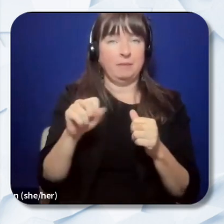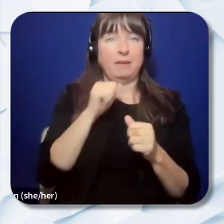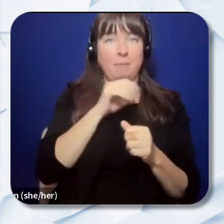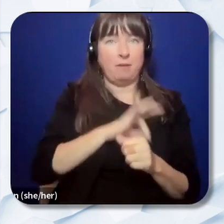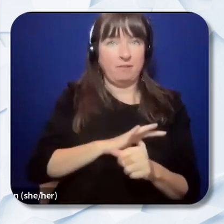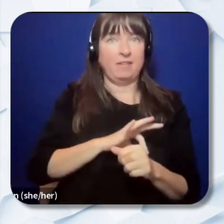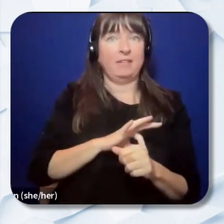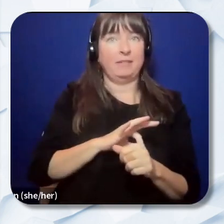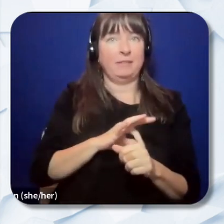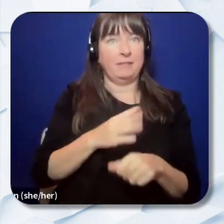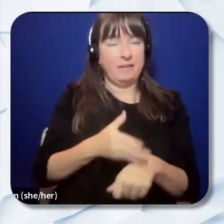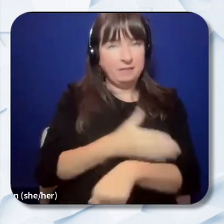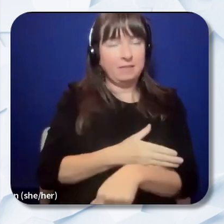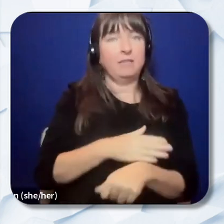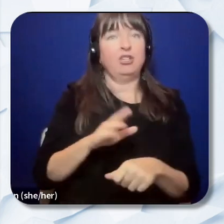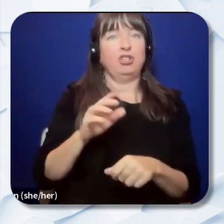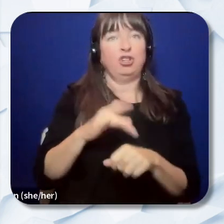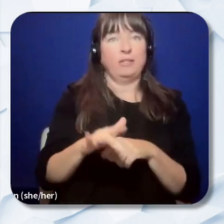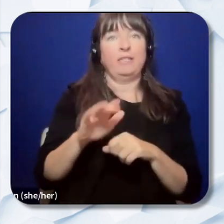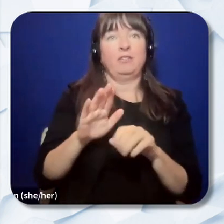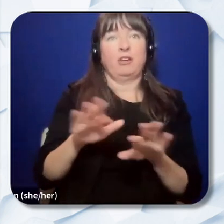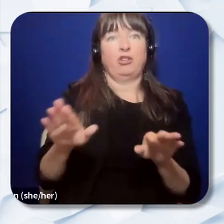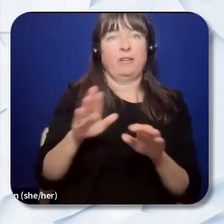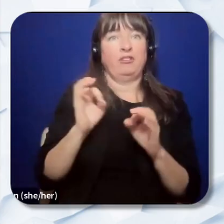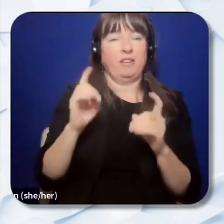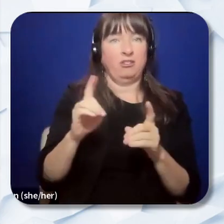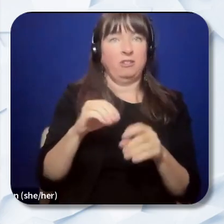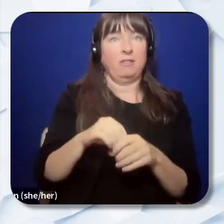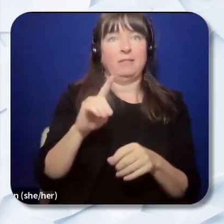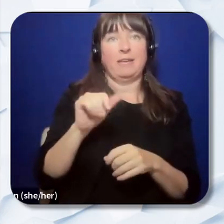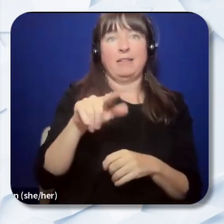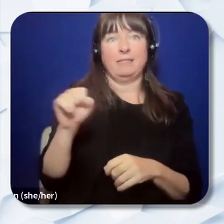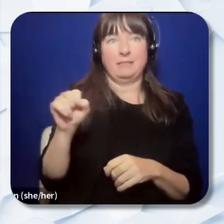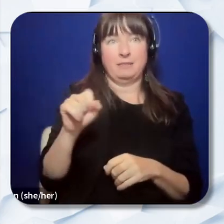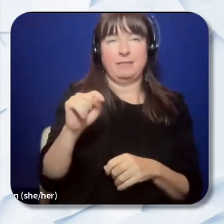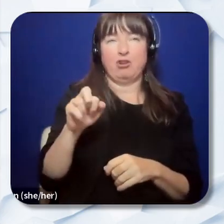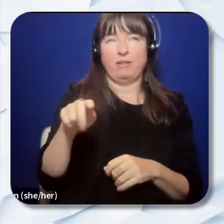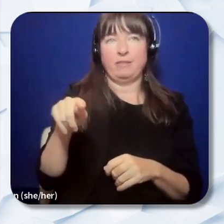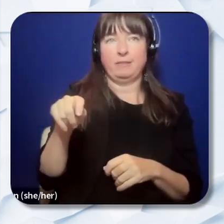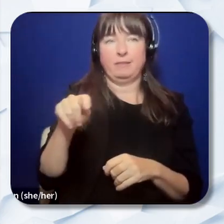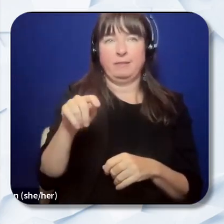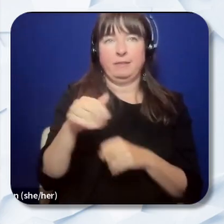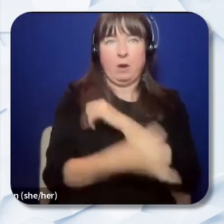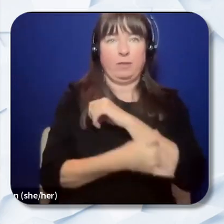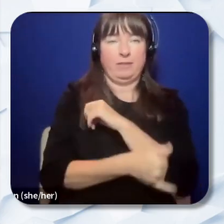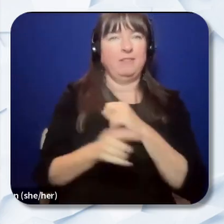early childhood education in Dallas and Tarrant counties. She also founded the ConnectEd Agency